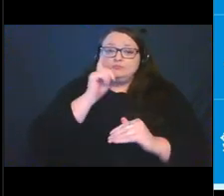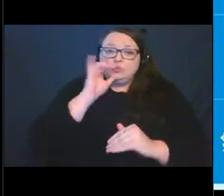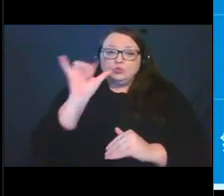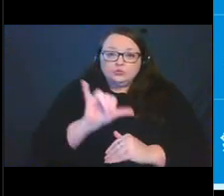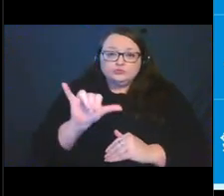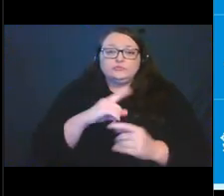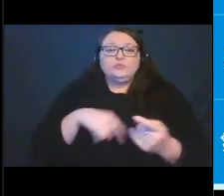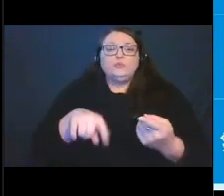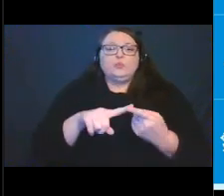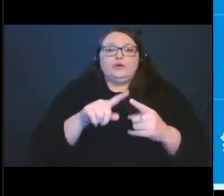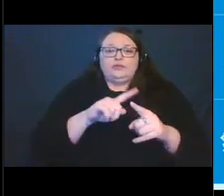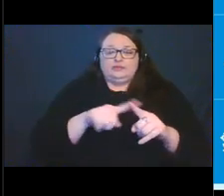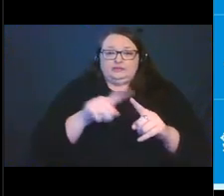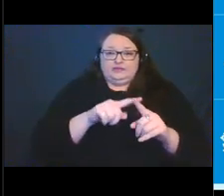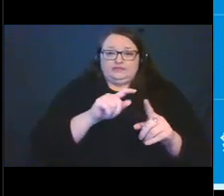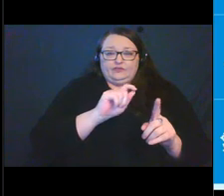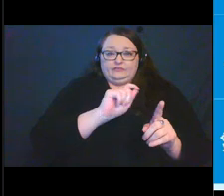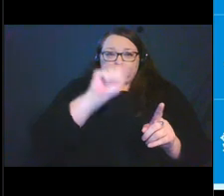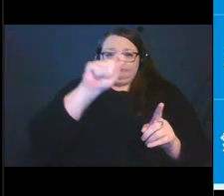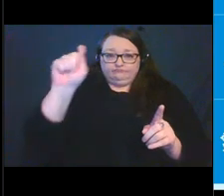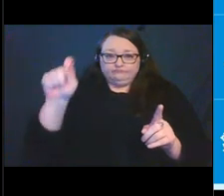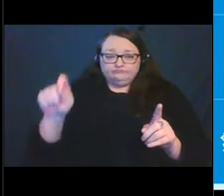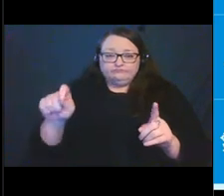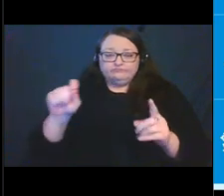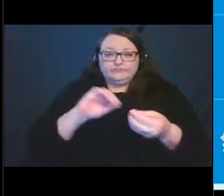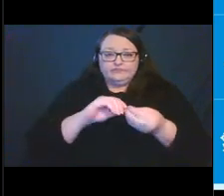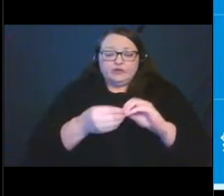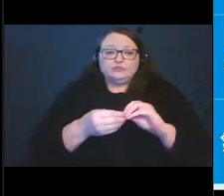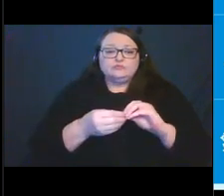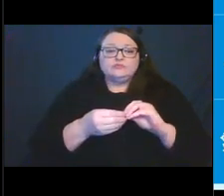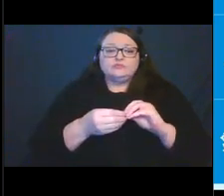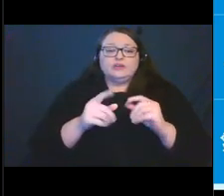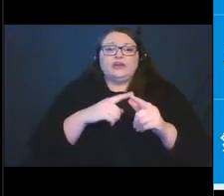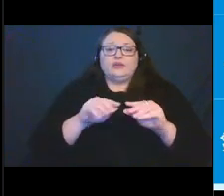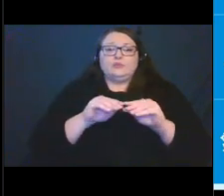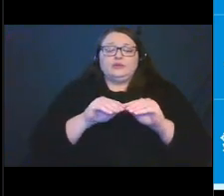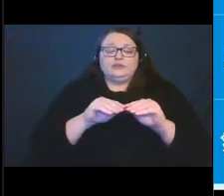that we use in the approach and distribute them on a 2.5 kilometer resolution grid across the entire